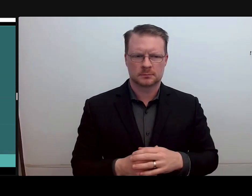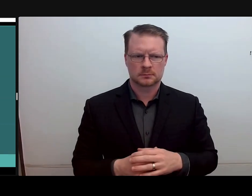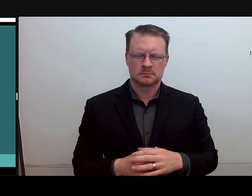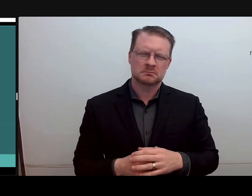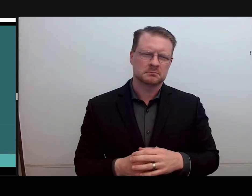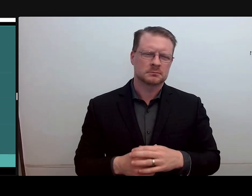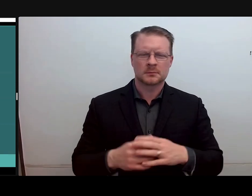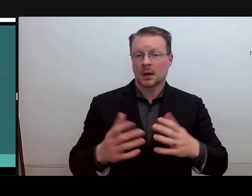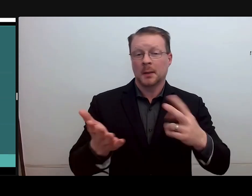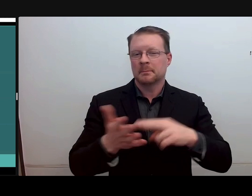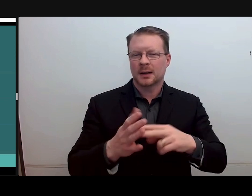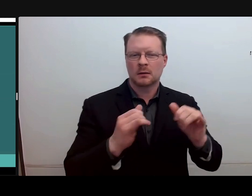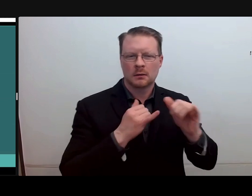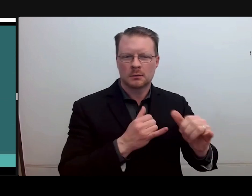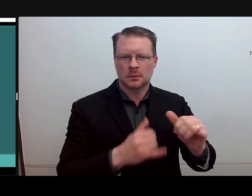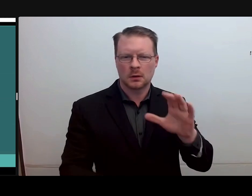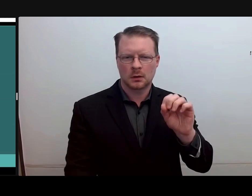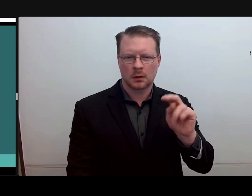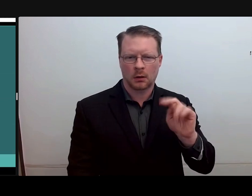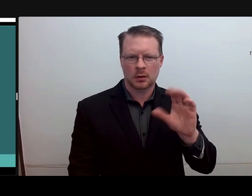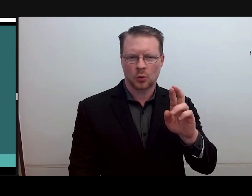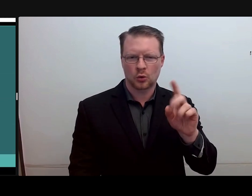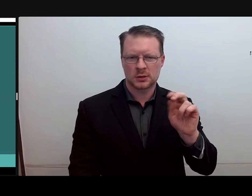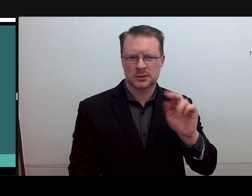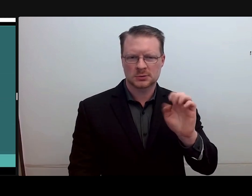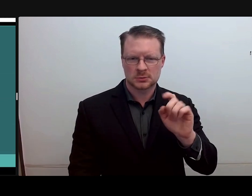When they are able to communicate directly, that improves communication access.